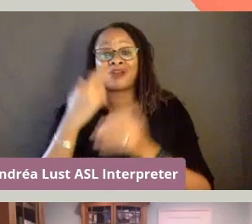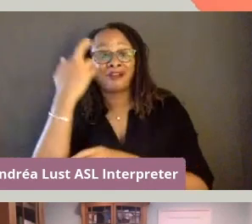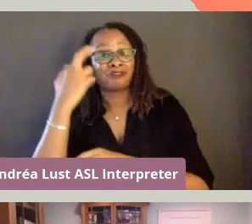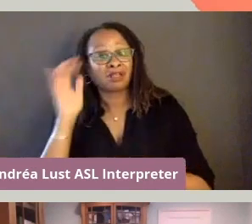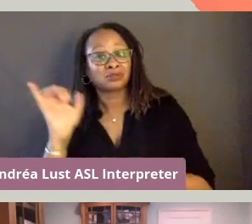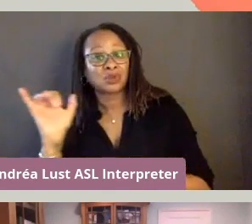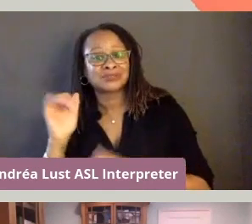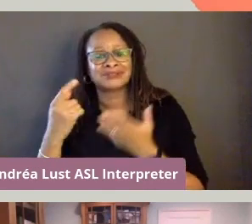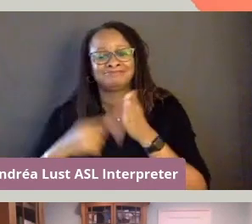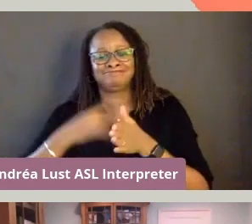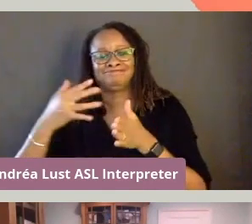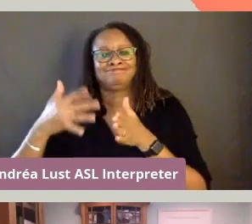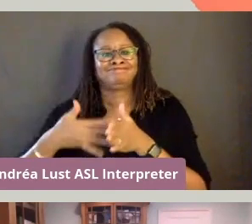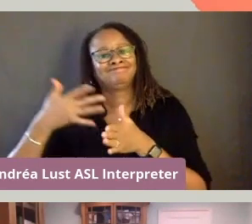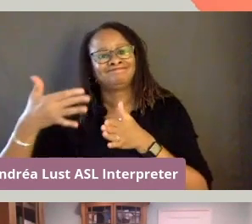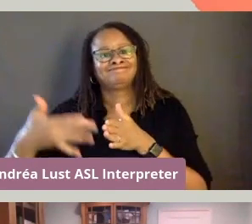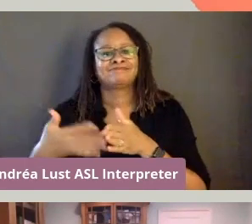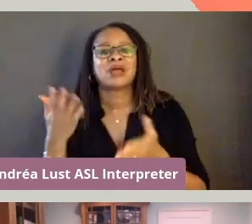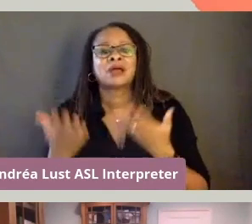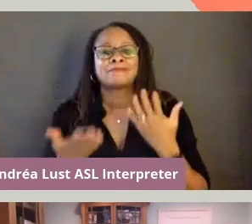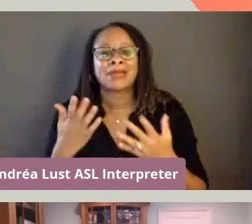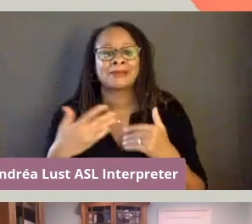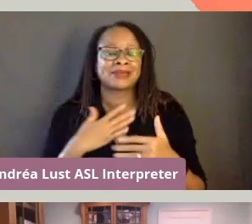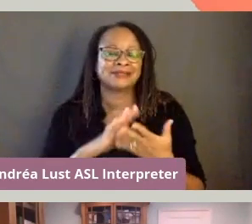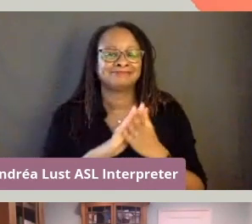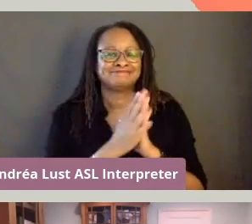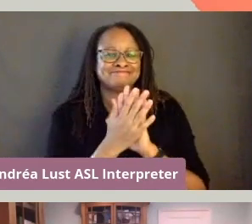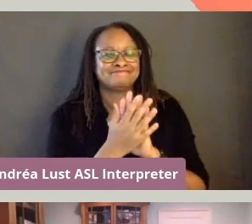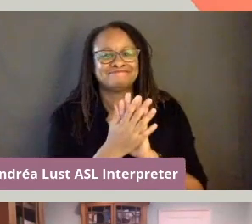is sometimes we might romanticize